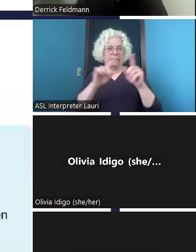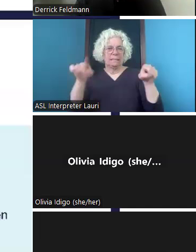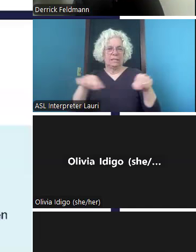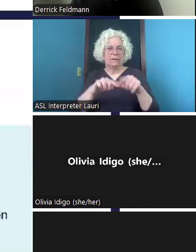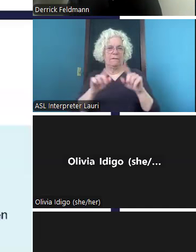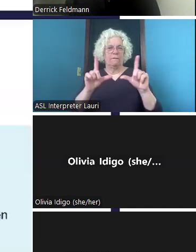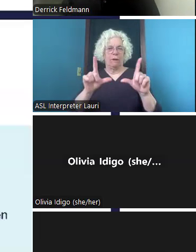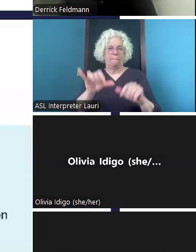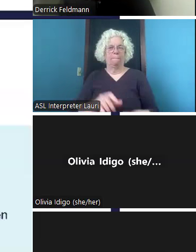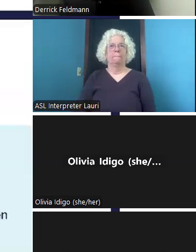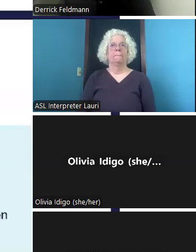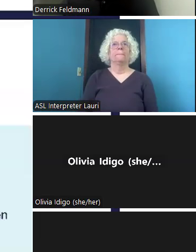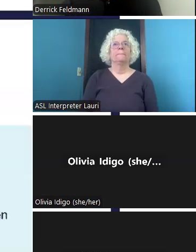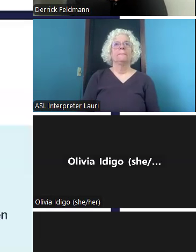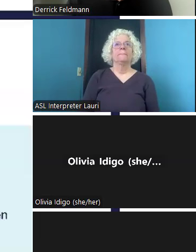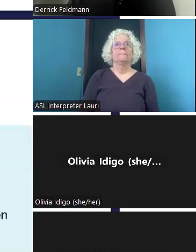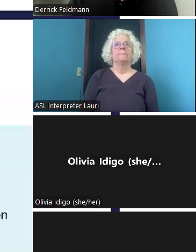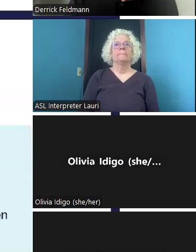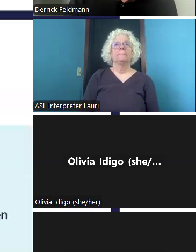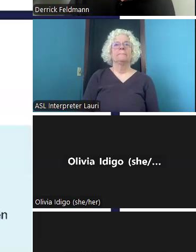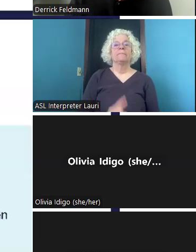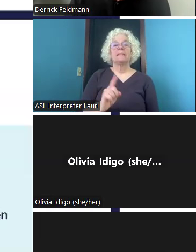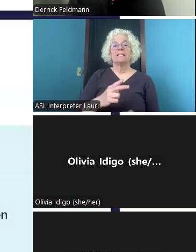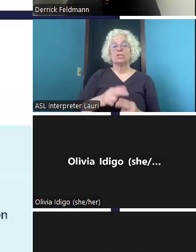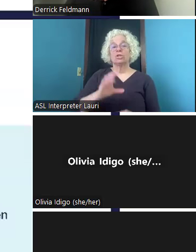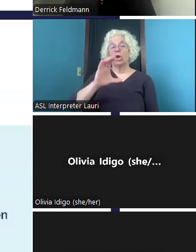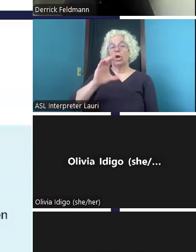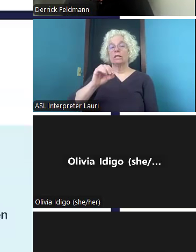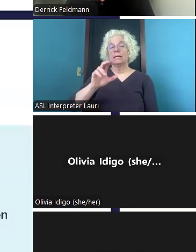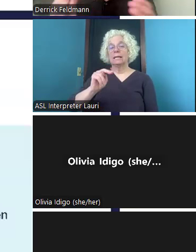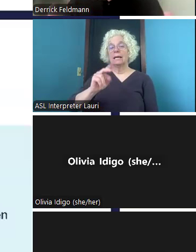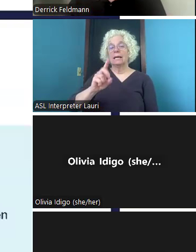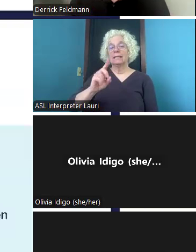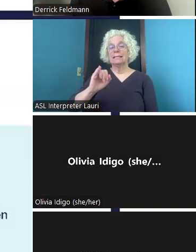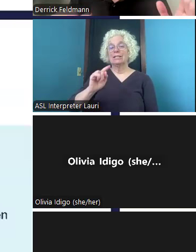On the next slide, we're going to dive deeper into what we call conditional frames.